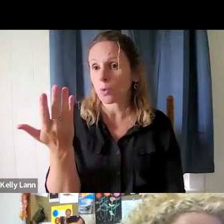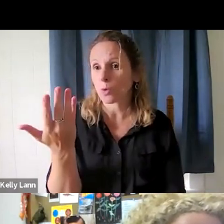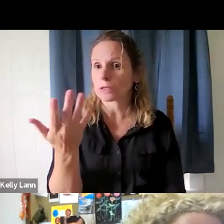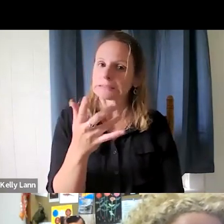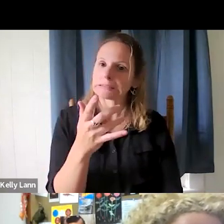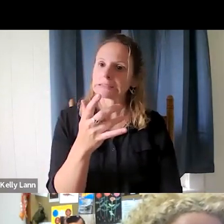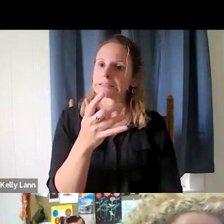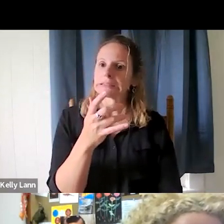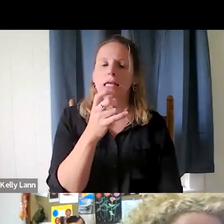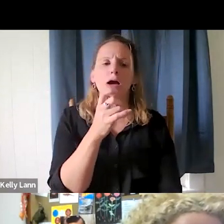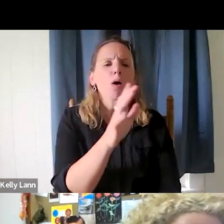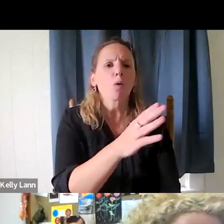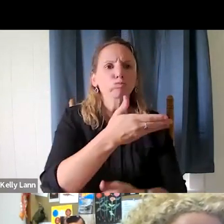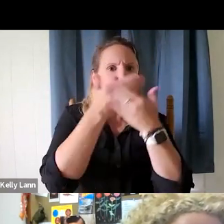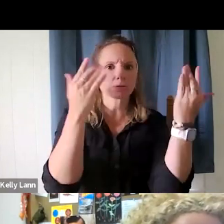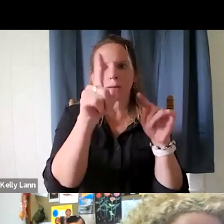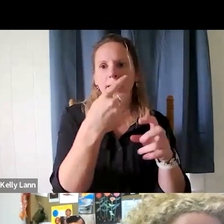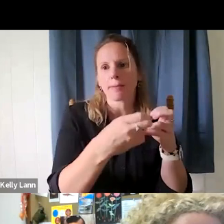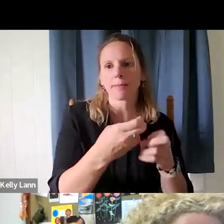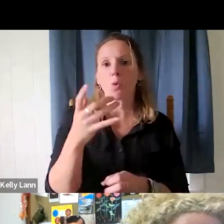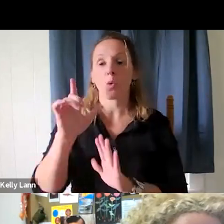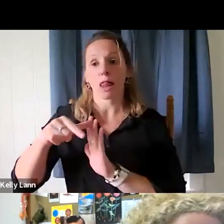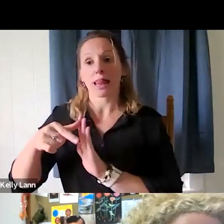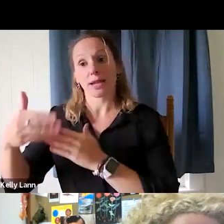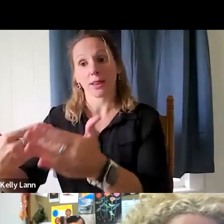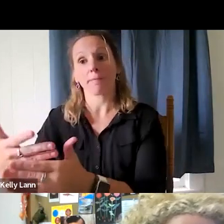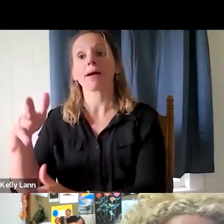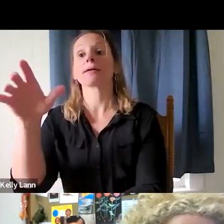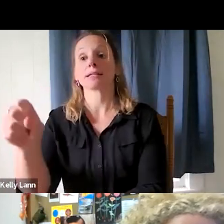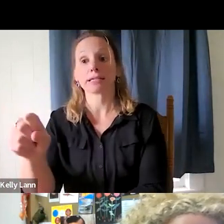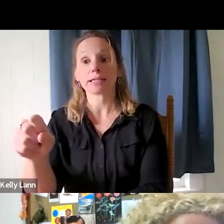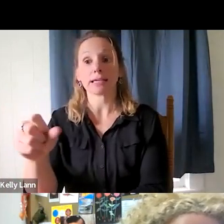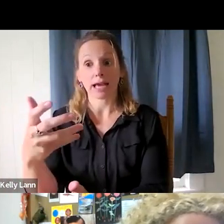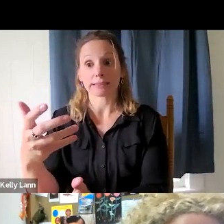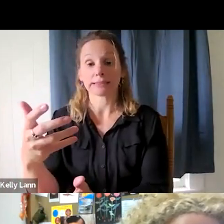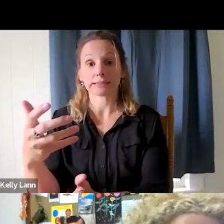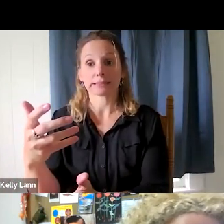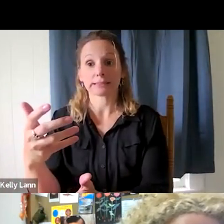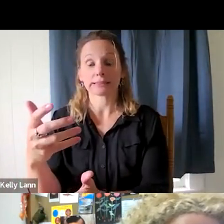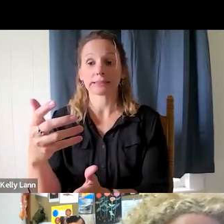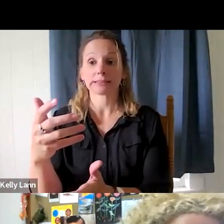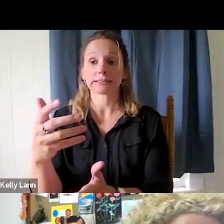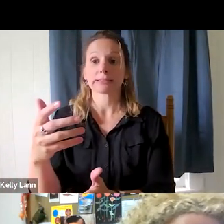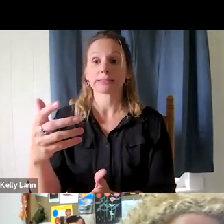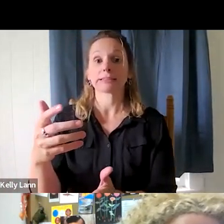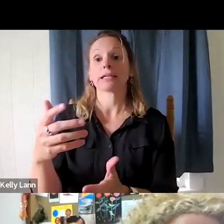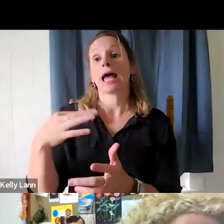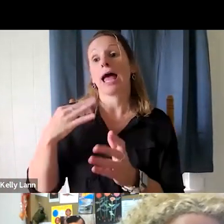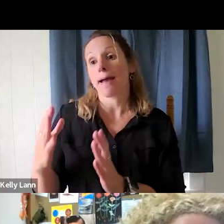as a problem or you learn later in the process that yes, there is an actual substance use disorder diagnosis here,